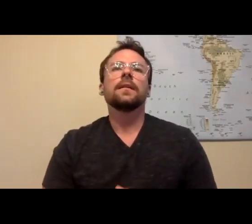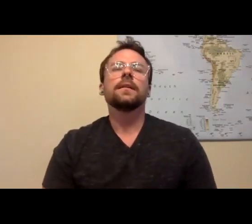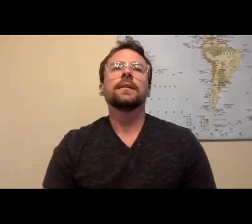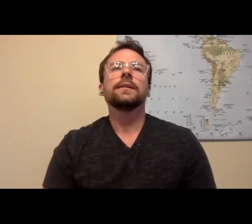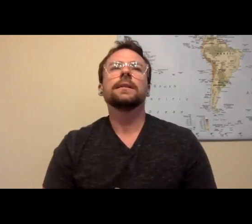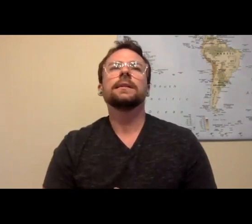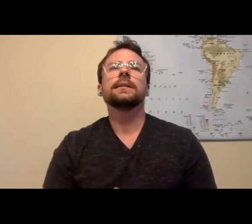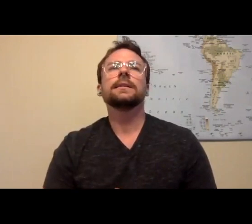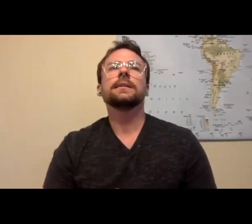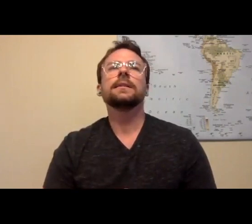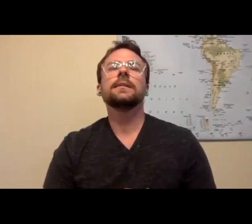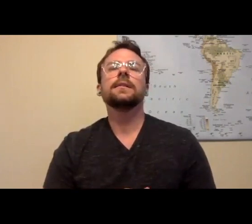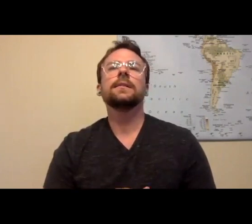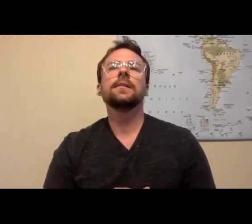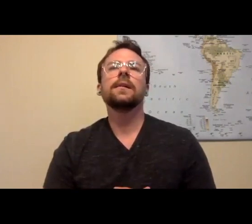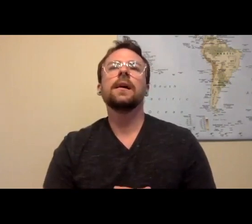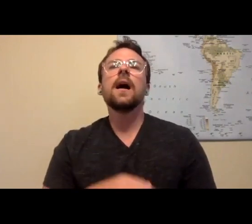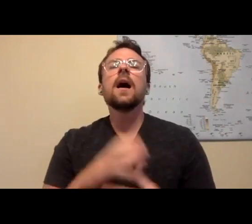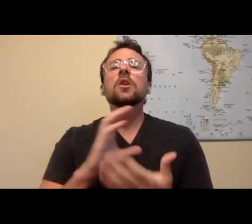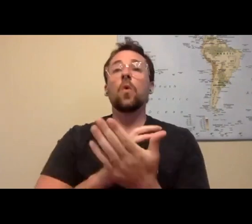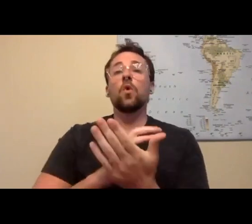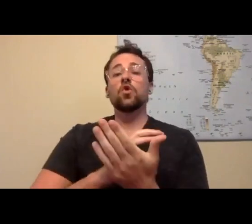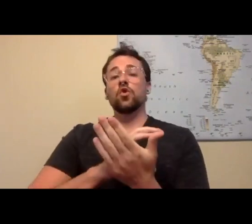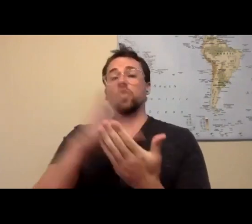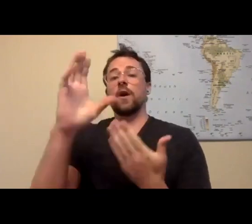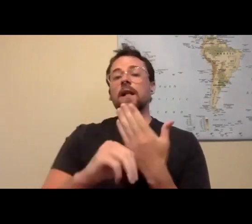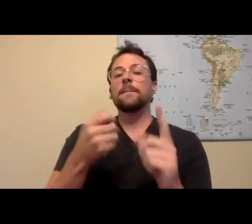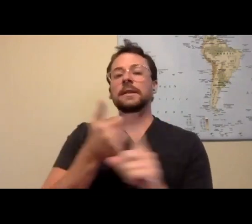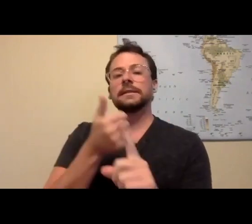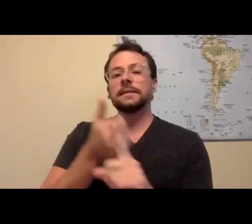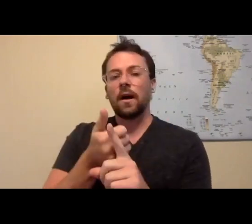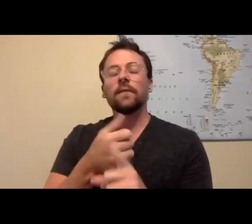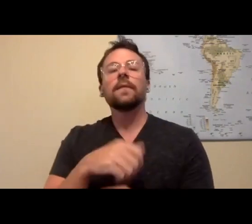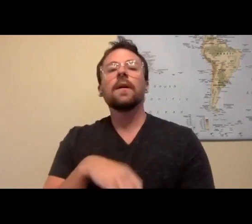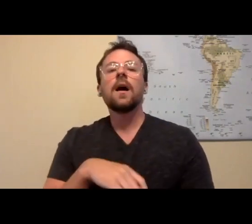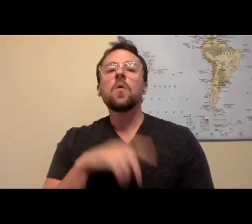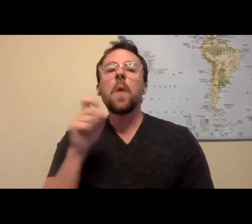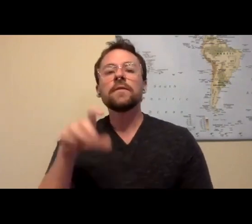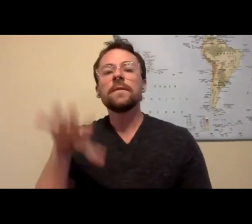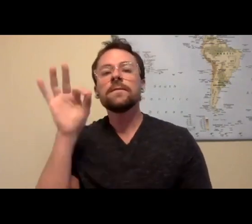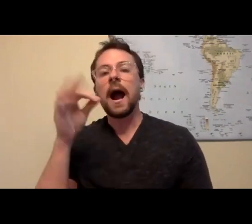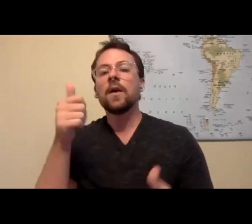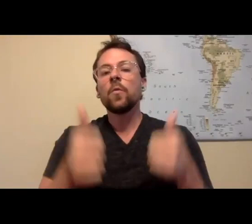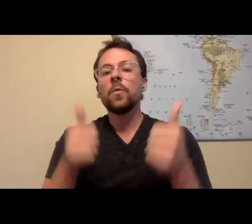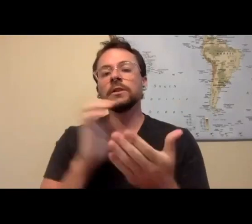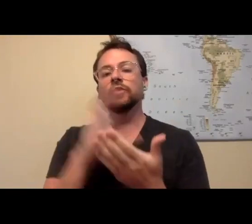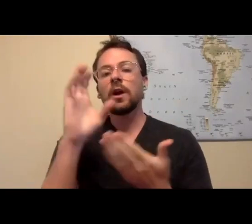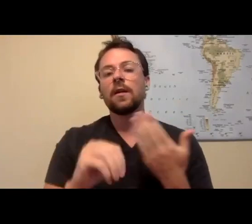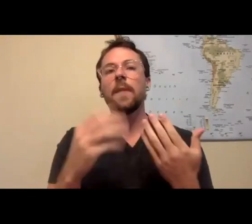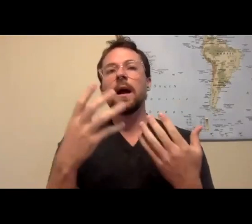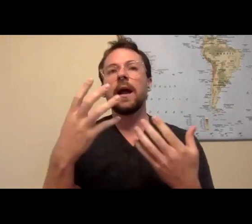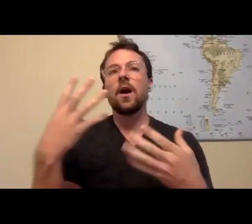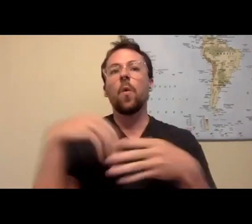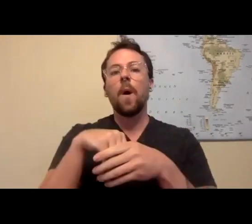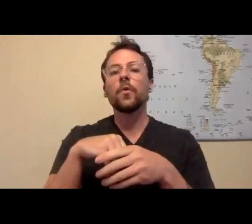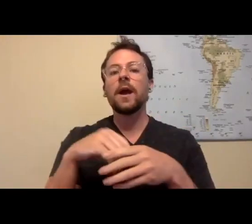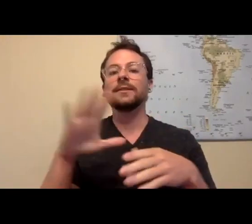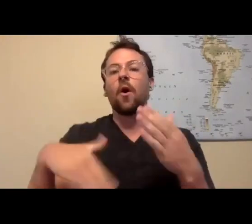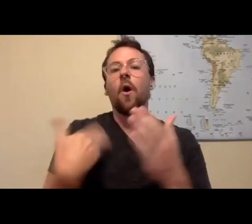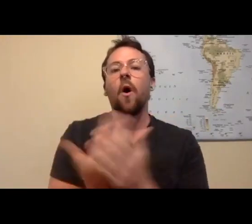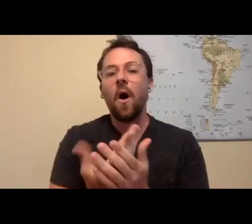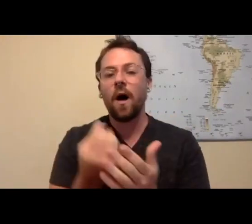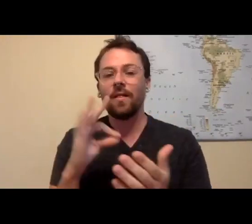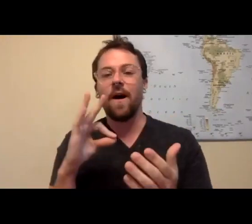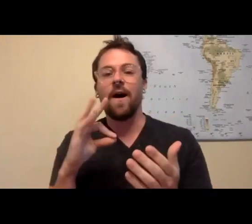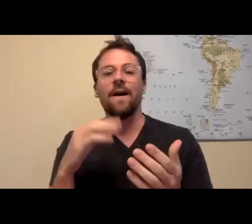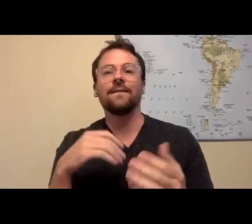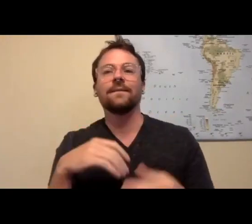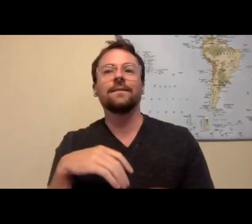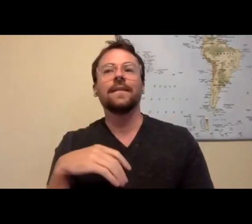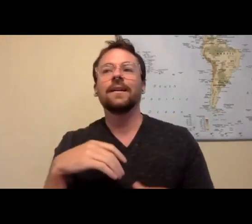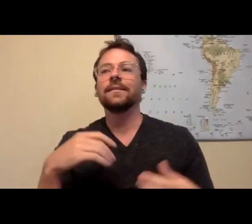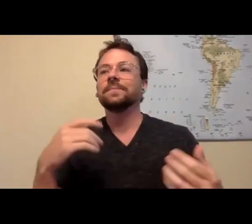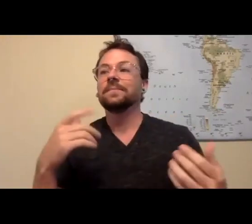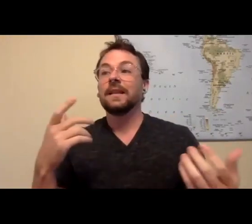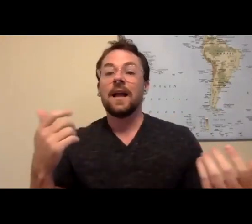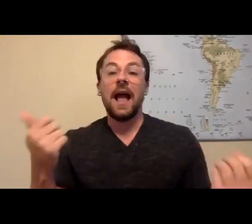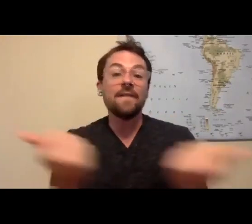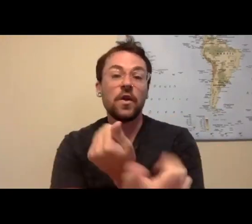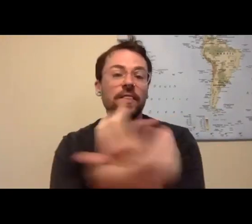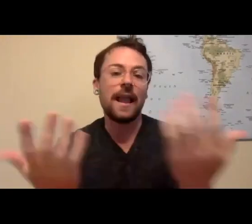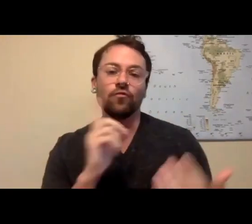> So if I'm understanding the question correctly, our curriculum should be one that we choose